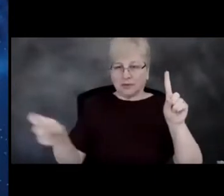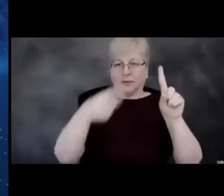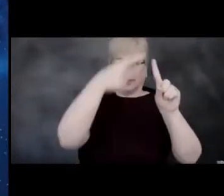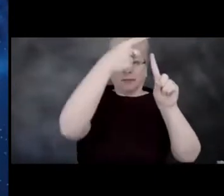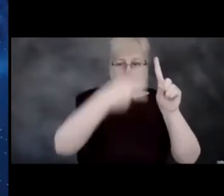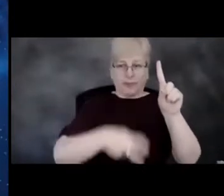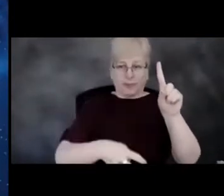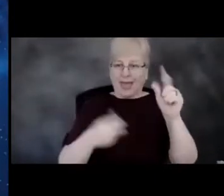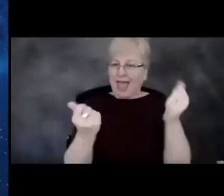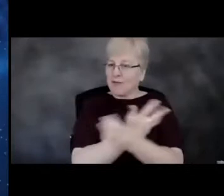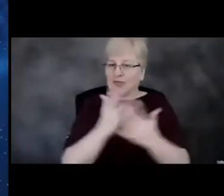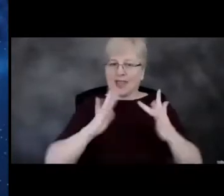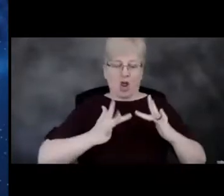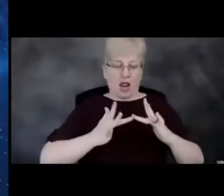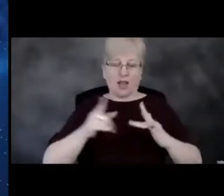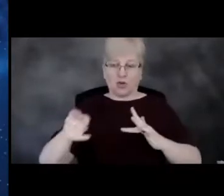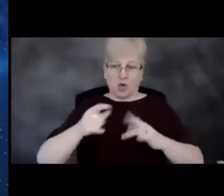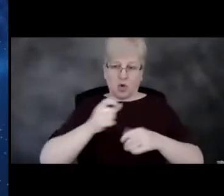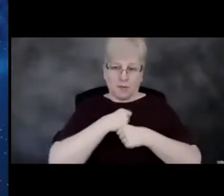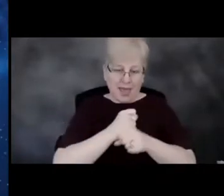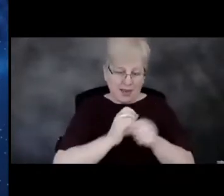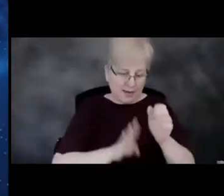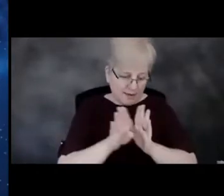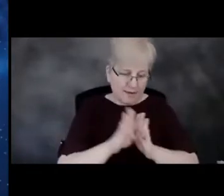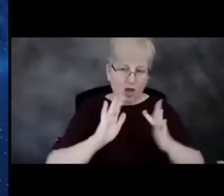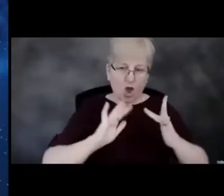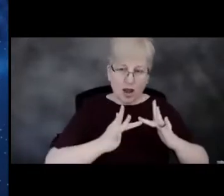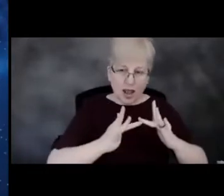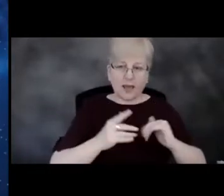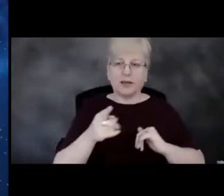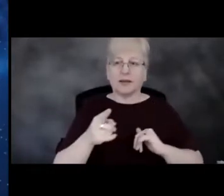You are creating online, it 16:50:16 is being displayed online. That means